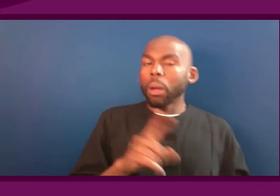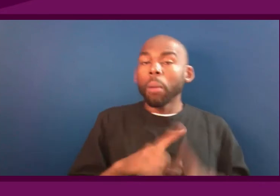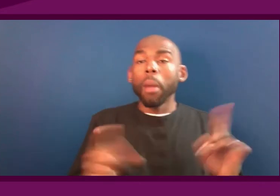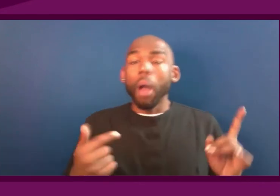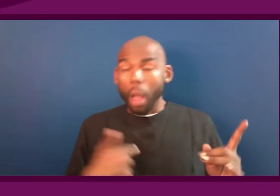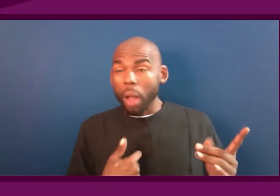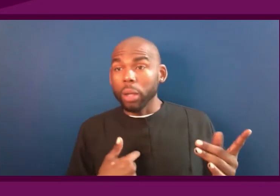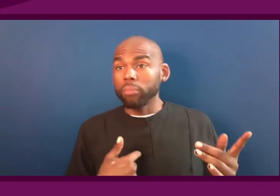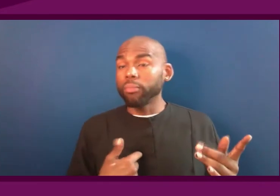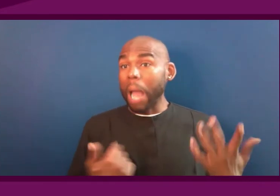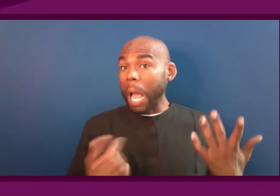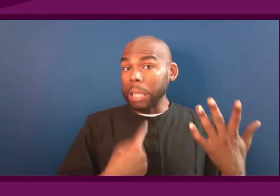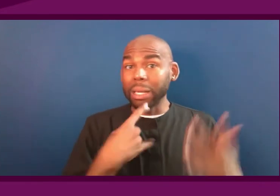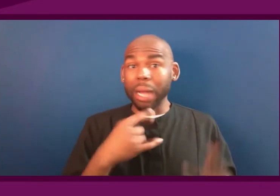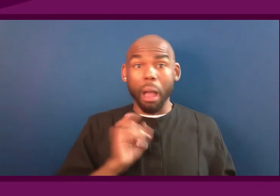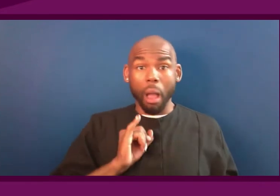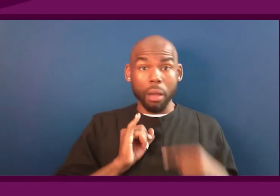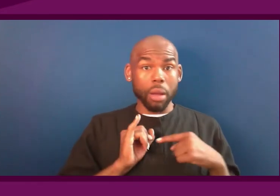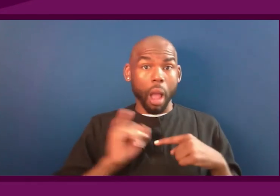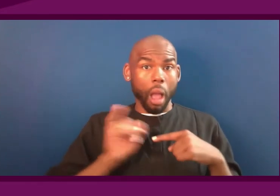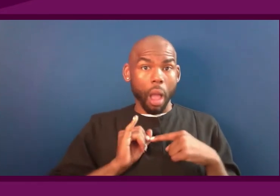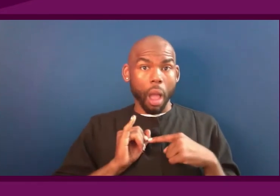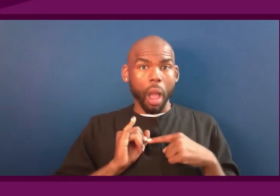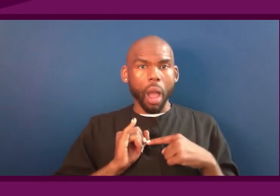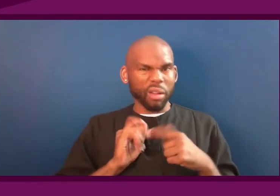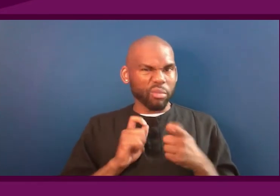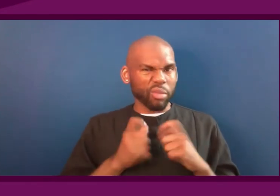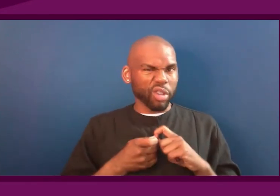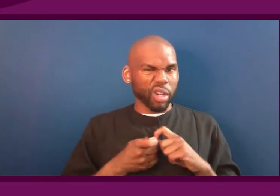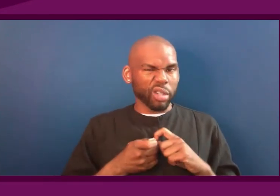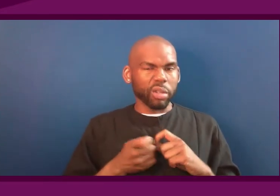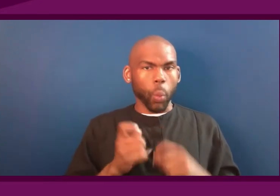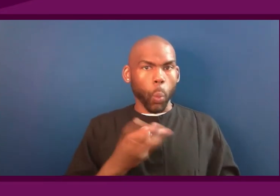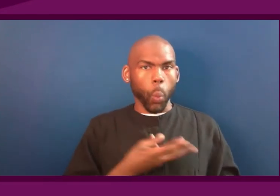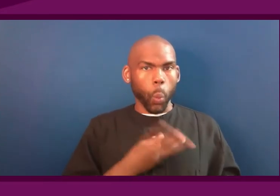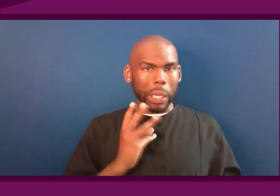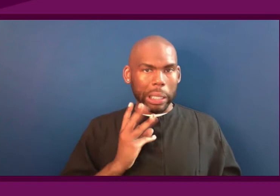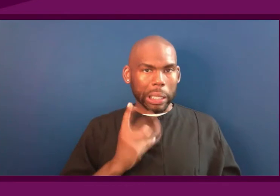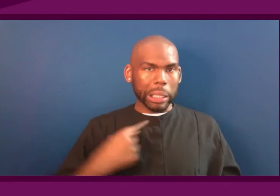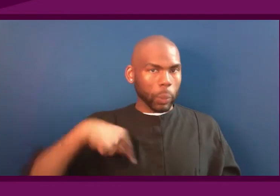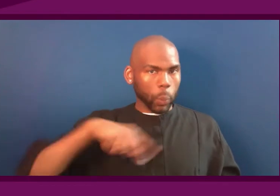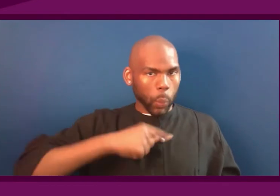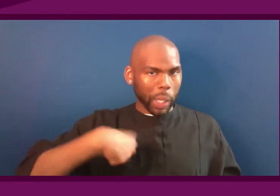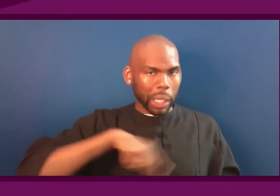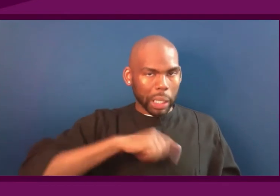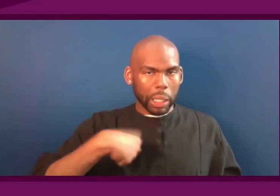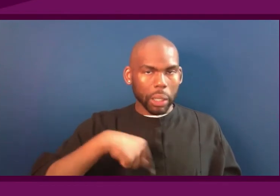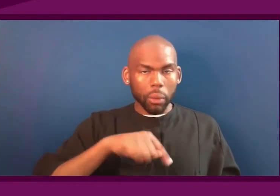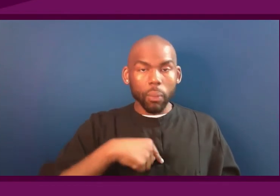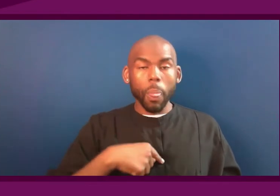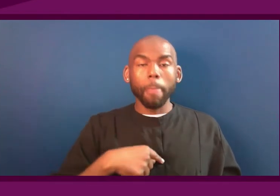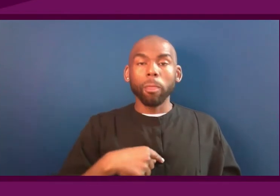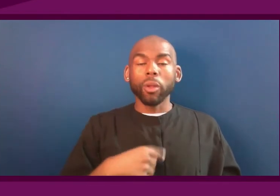"Well, wait a minute. If our community doesn't come out and self identify in a way then they're